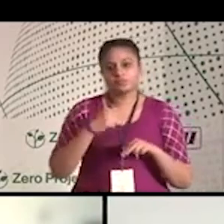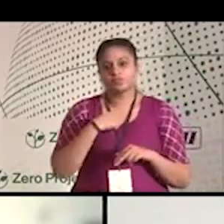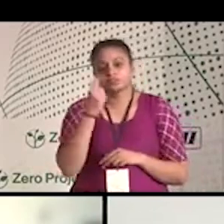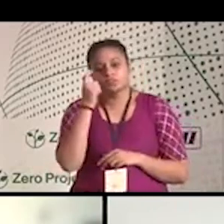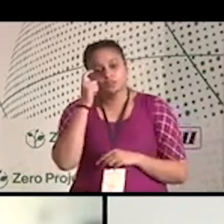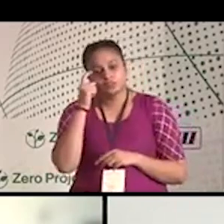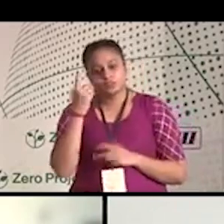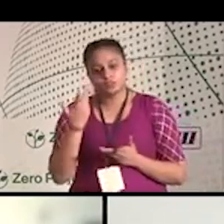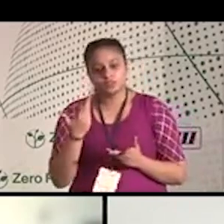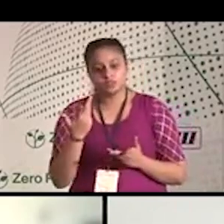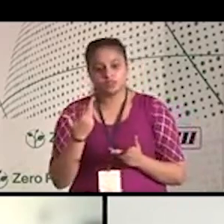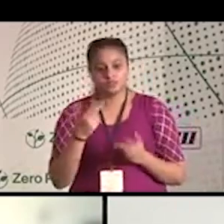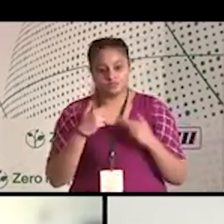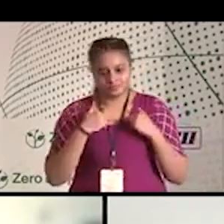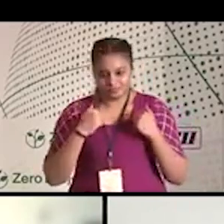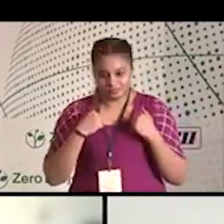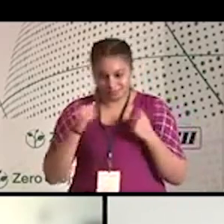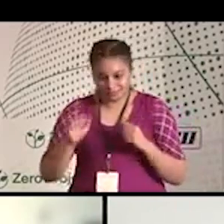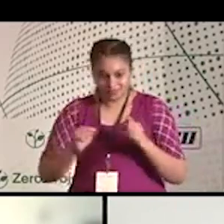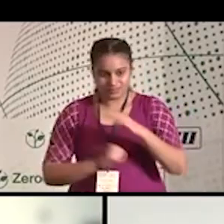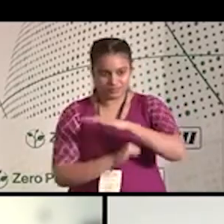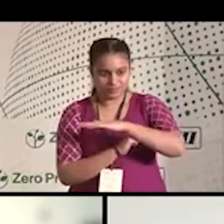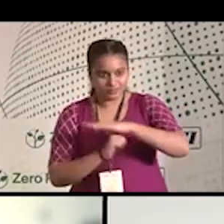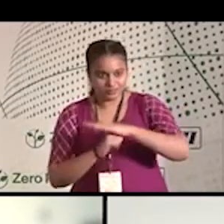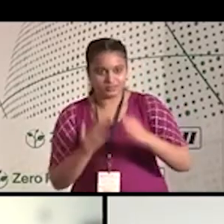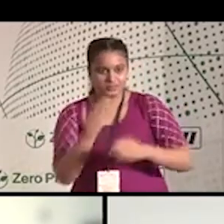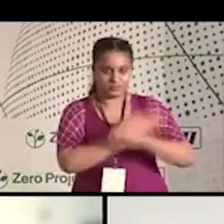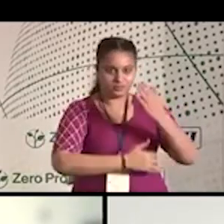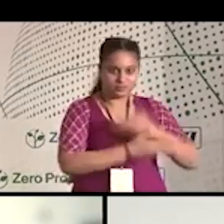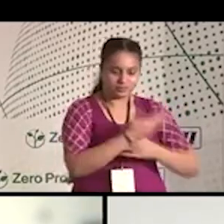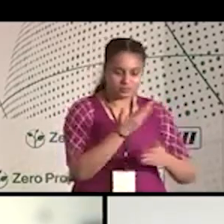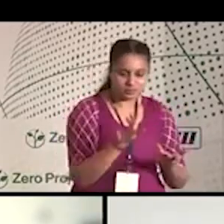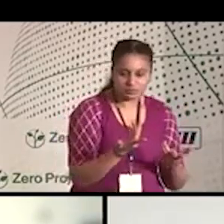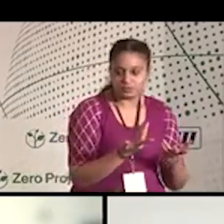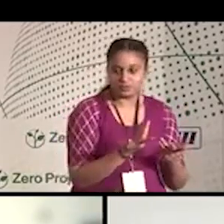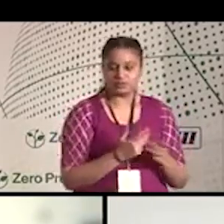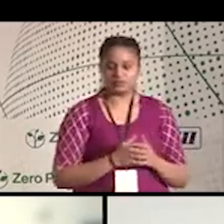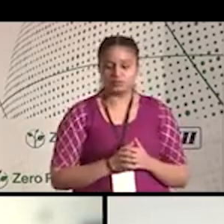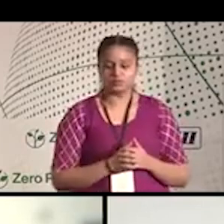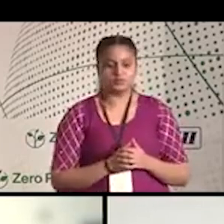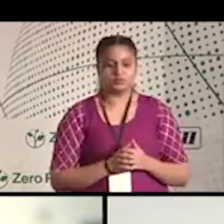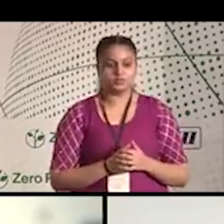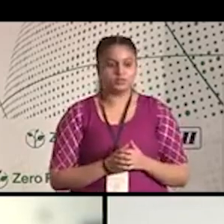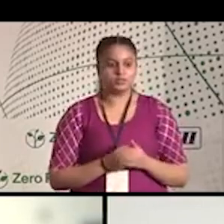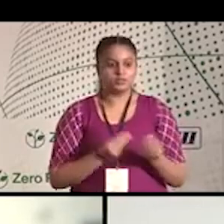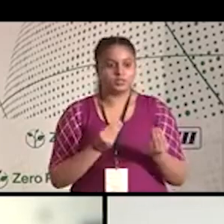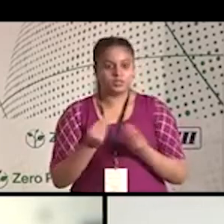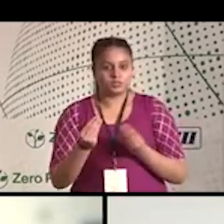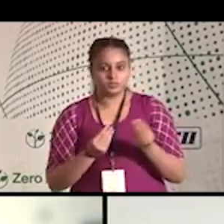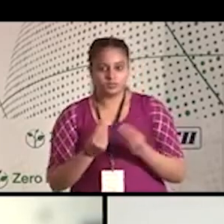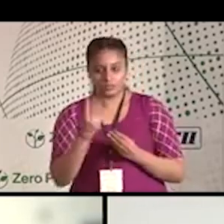the legal structure around disability employment, I'm going to try to narrow this down maybe to three talking points. I know